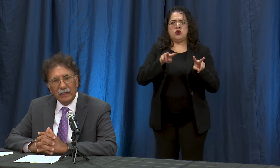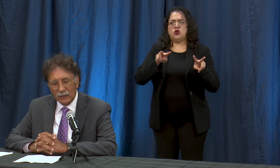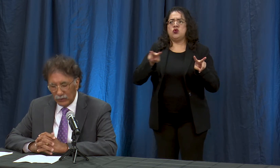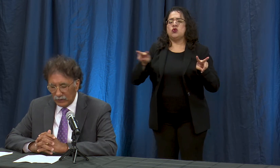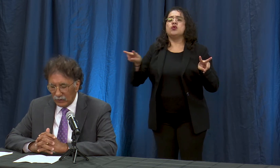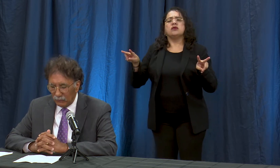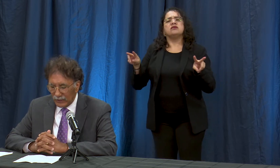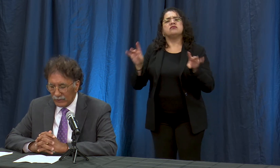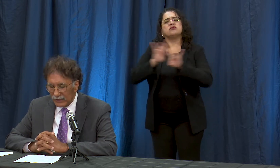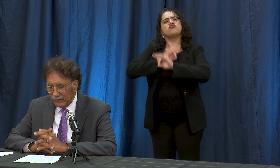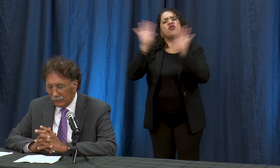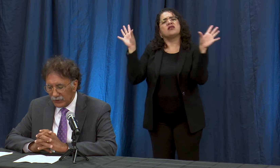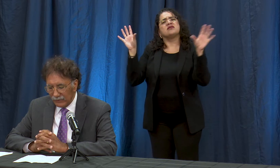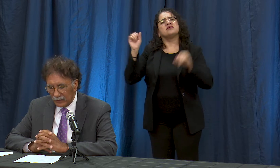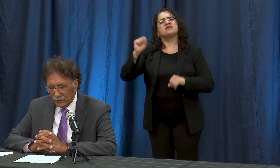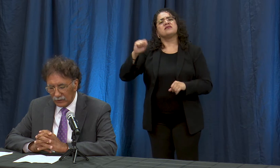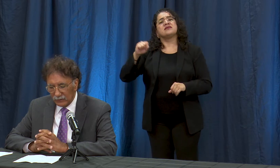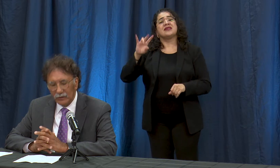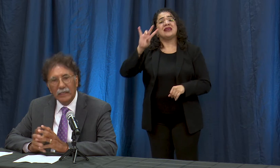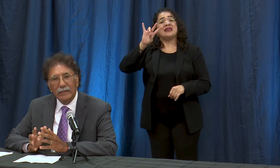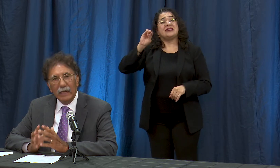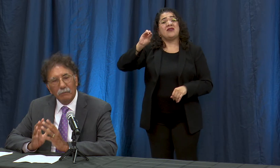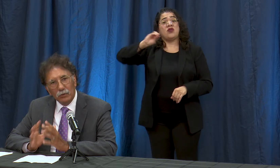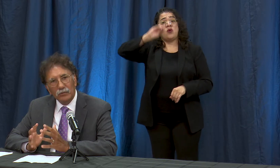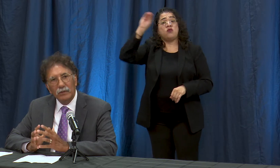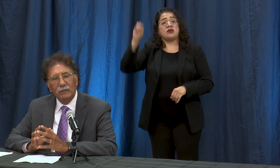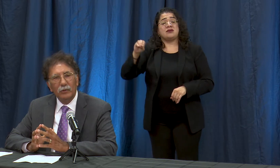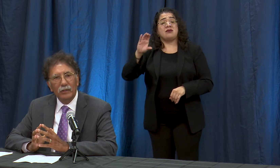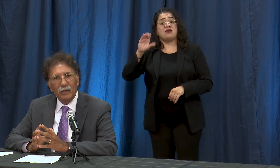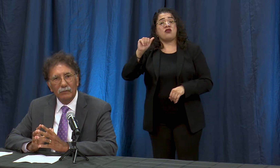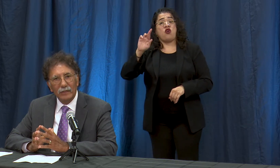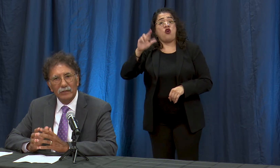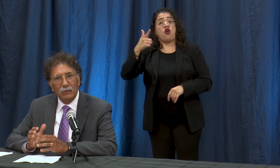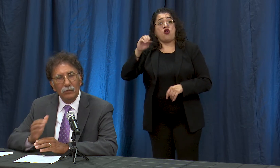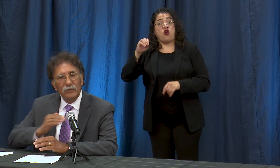we know approximately 70% of the cargo that moves to the Port of Long Beach or moves